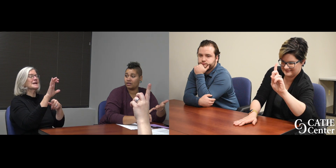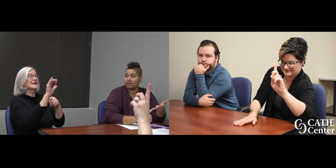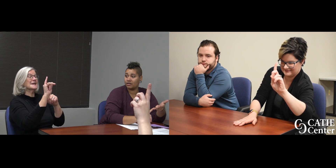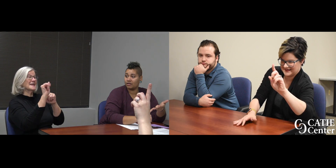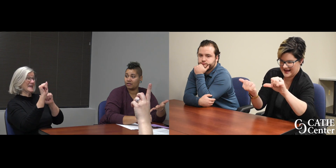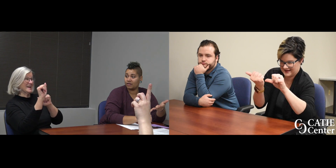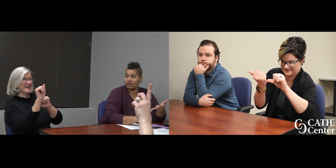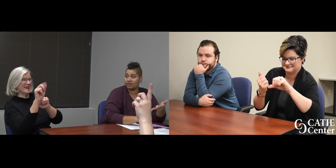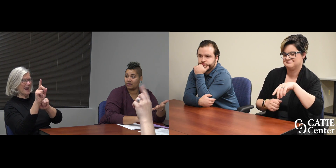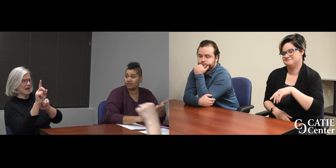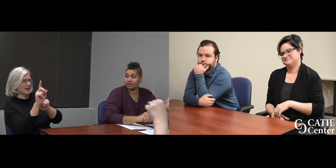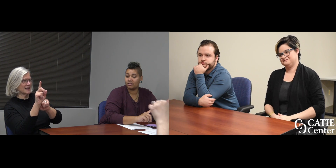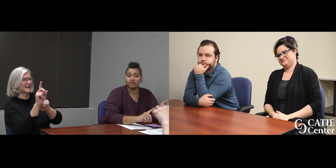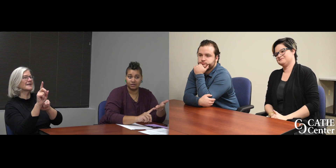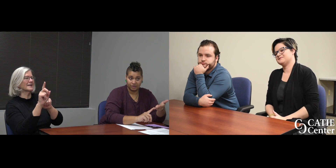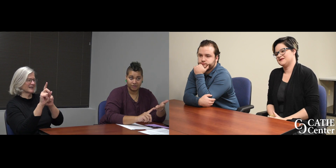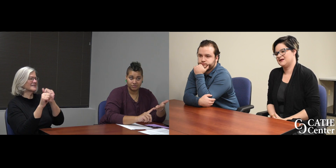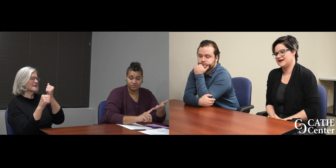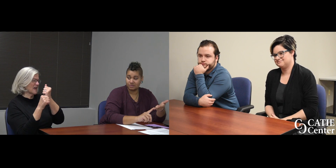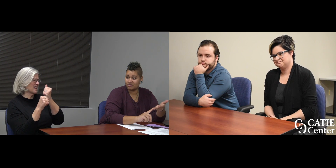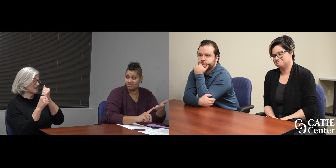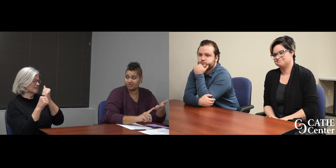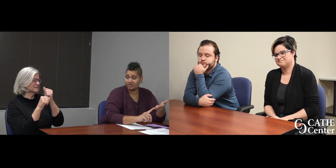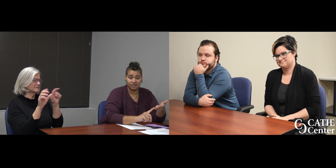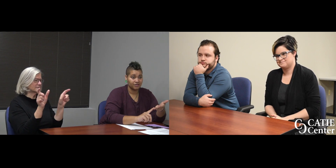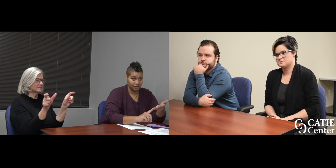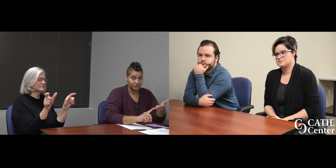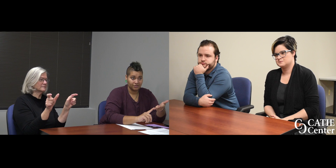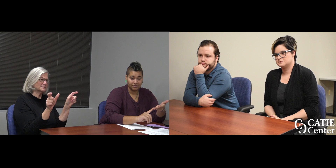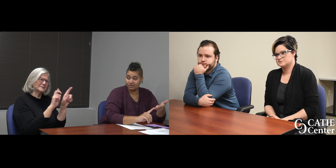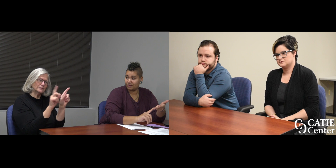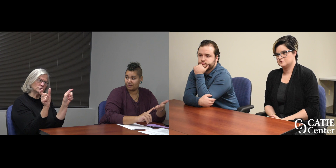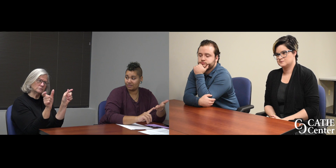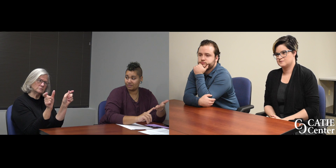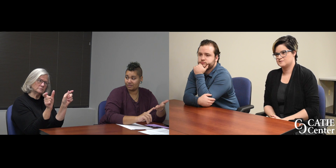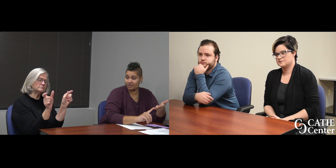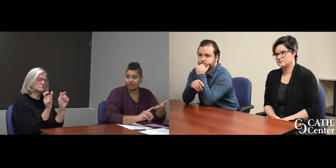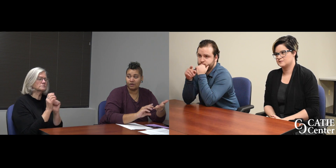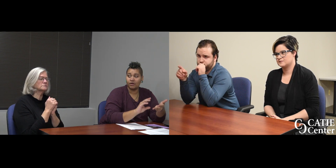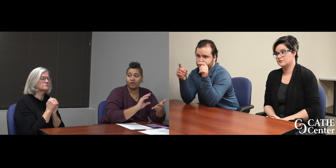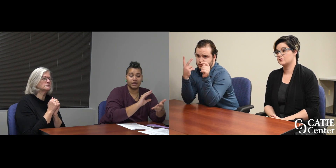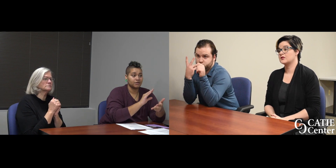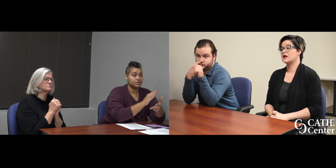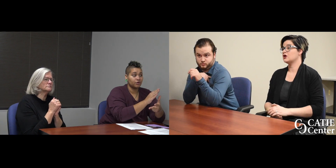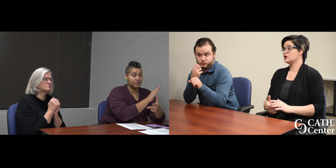Okay, so if ...